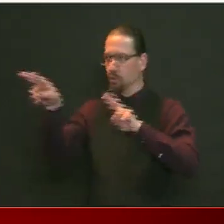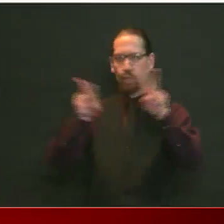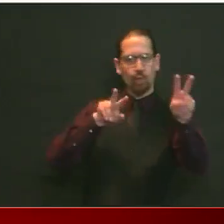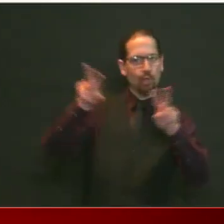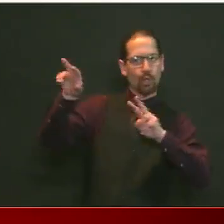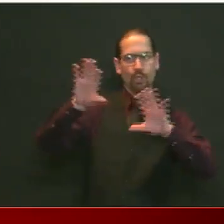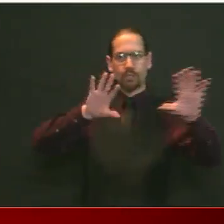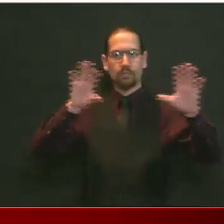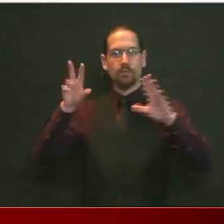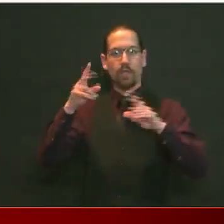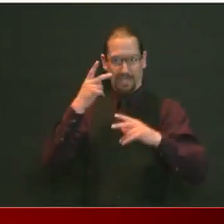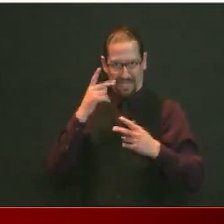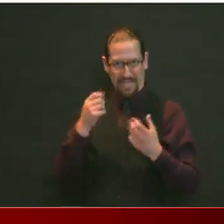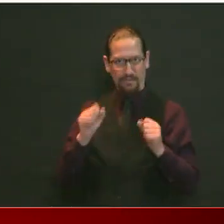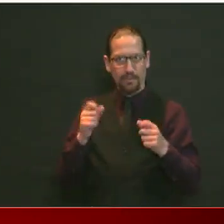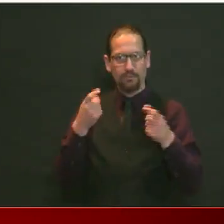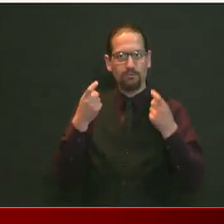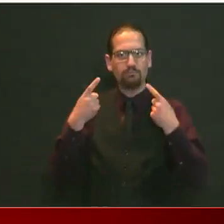THE EXPERIENCE OF EVERY PLACE,